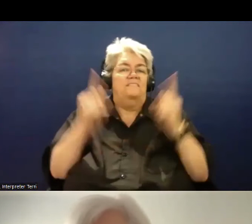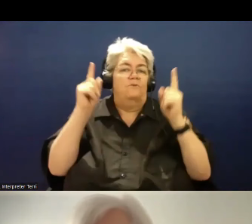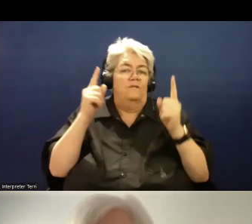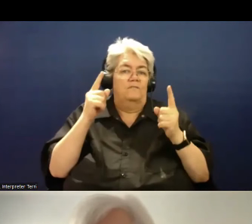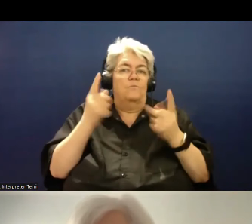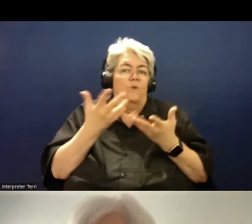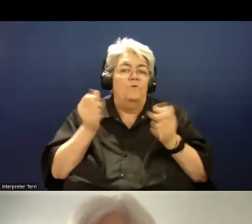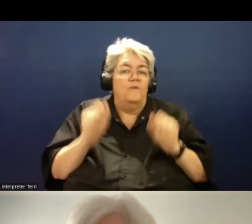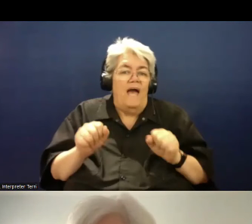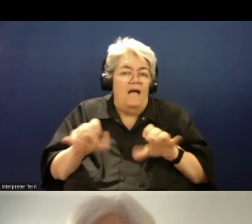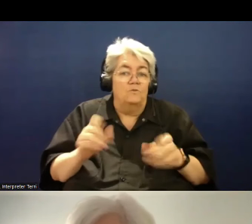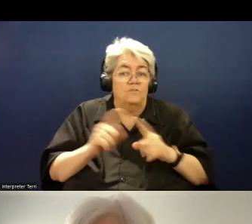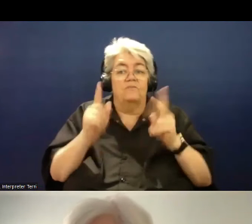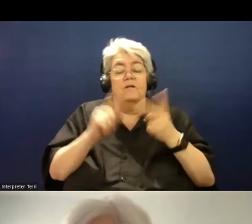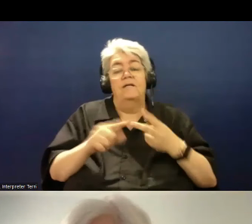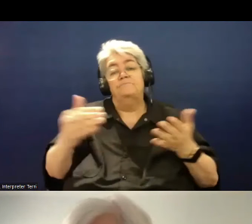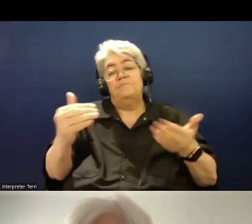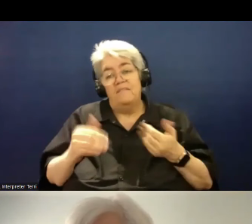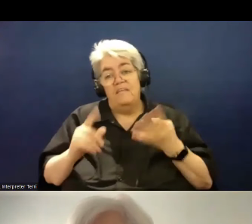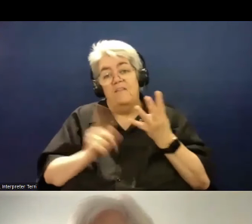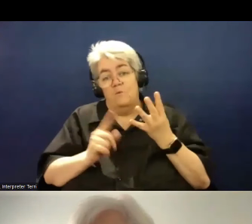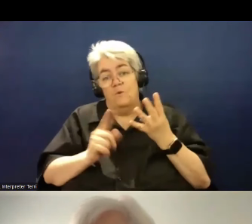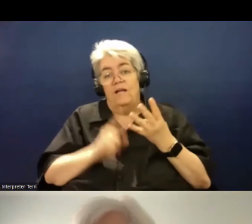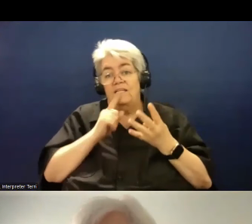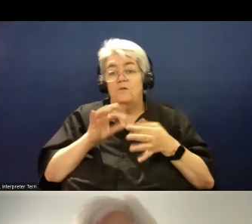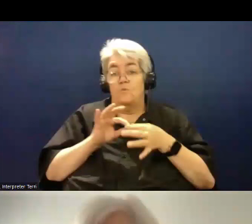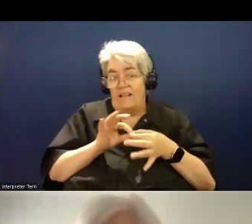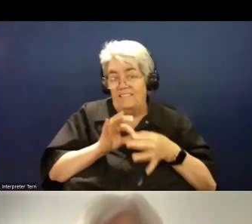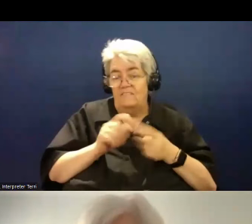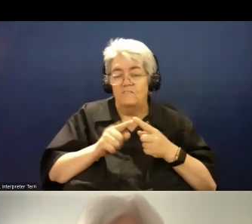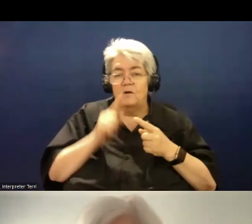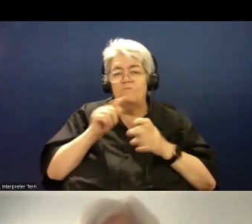WE DID THIS WITH THE INDIGENOUS PEOPLE AND LOOKING AT WHAT WOULD